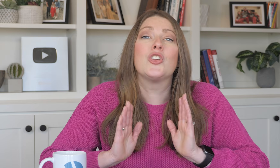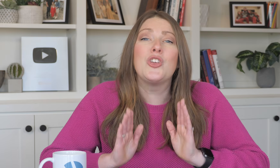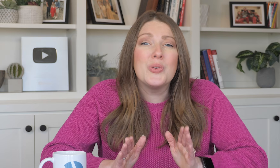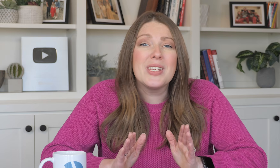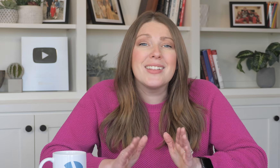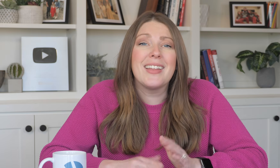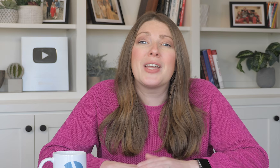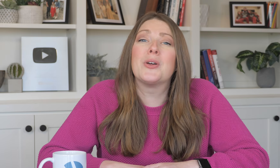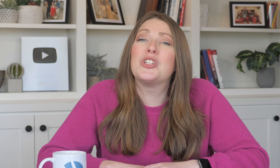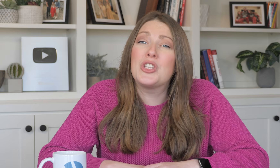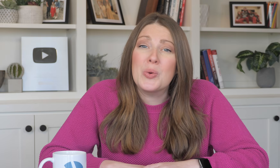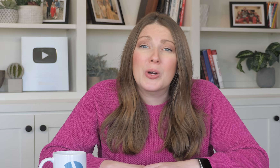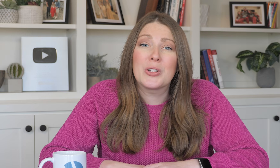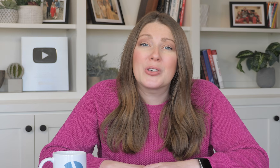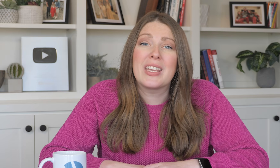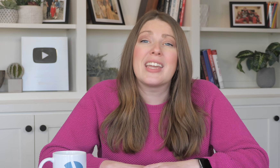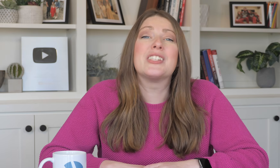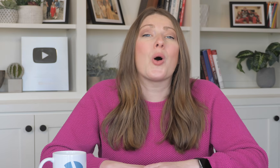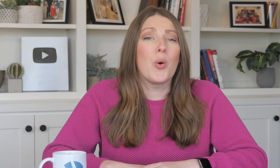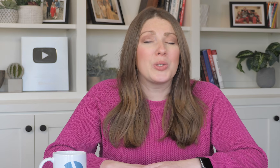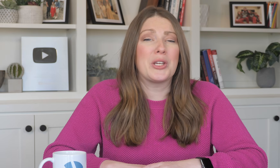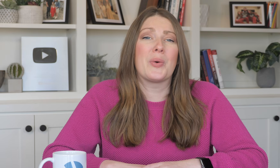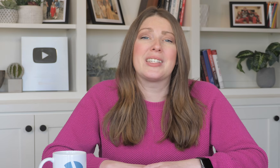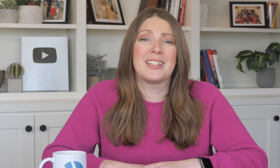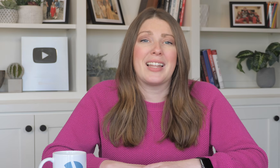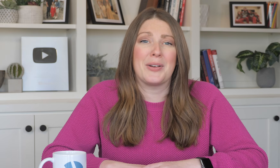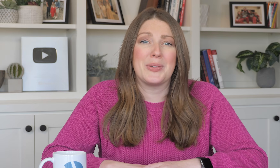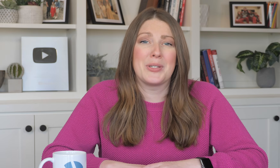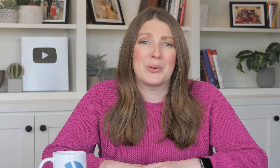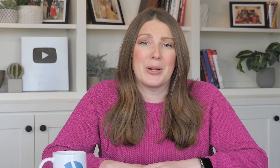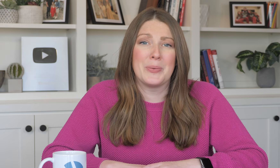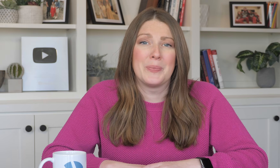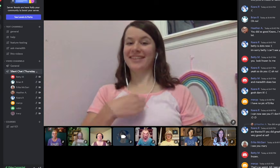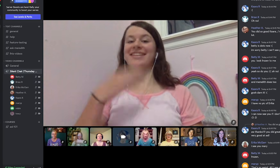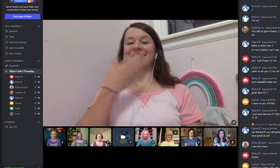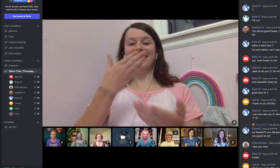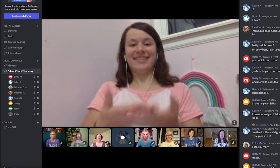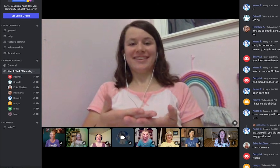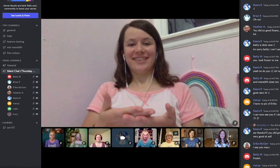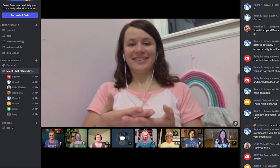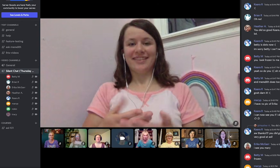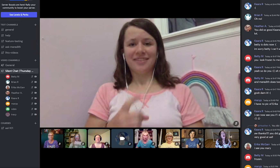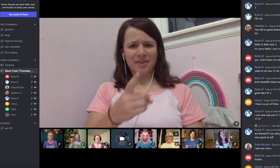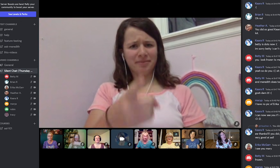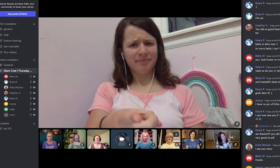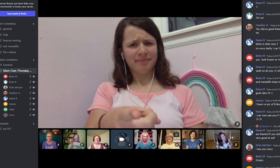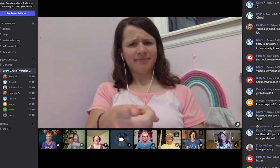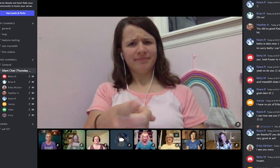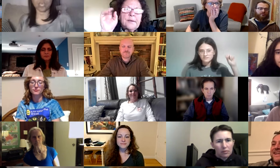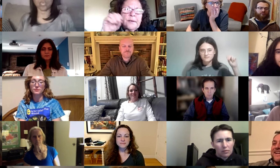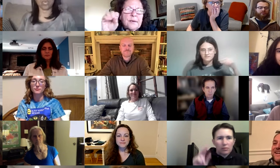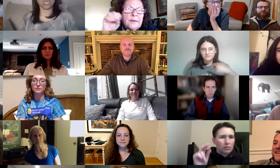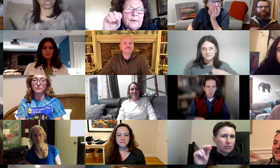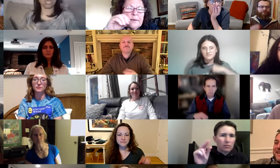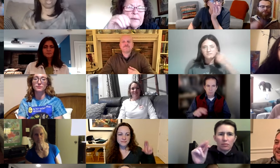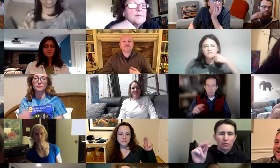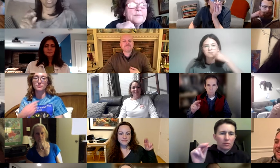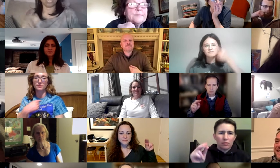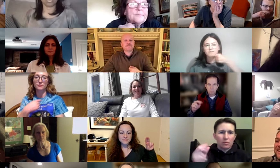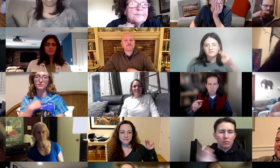Using the language you are learning is only going to allow you to grow. We also offer silent chats in our Accelerated Program.